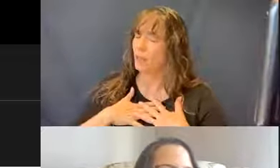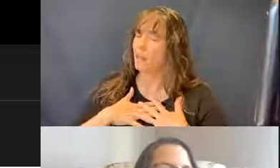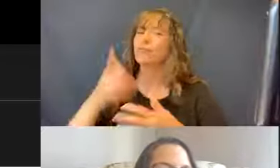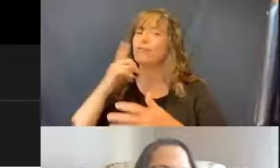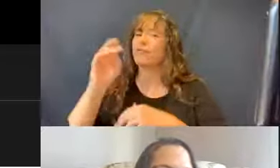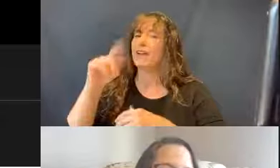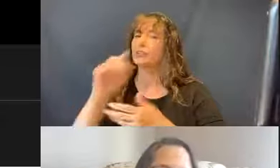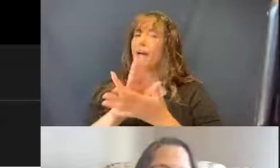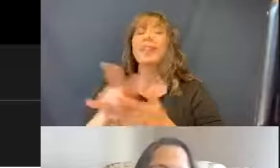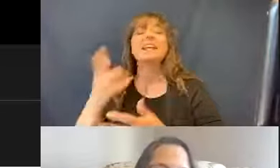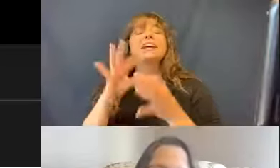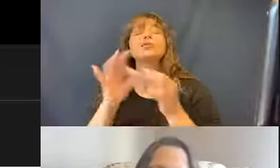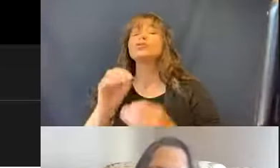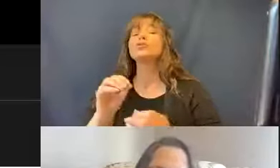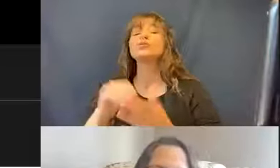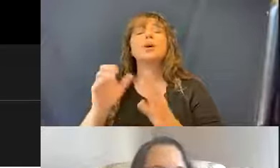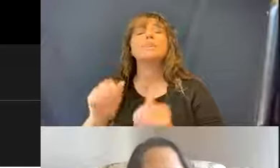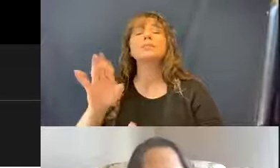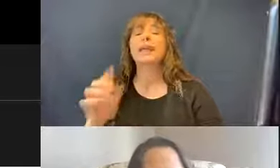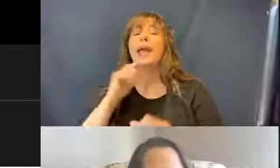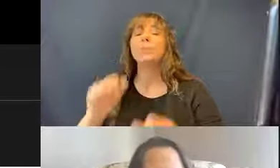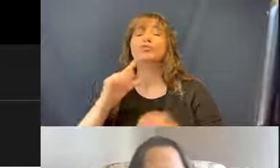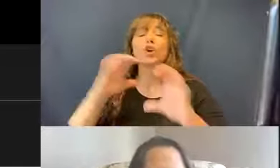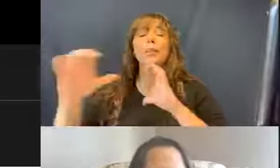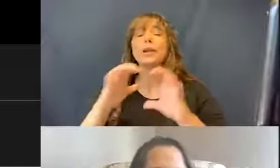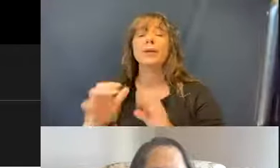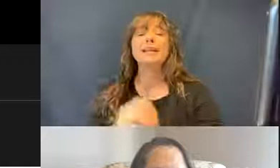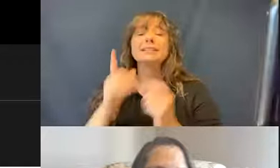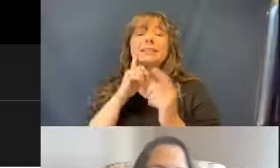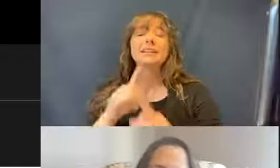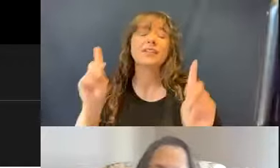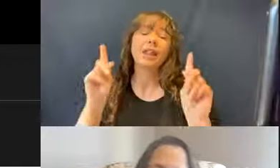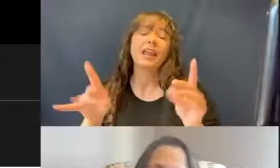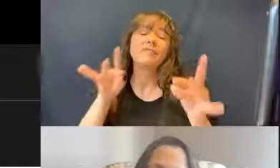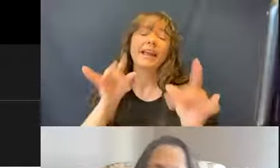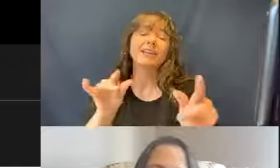must be able to communicate efficiently and effectively in both oral and written forms